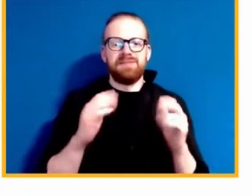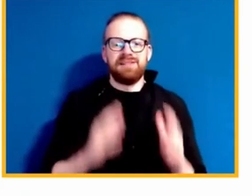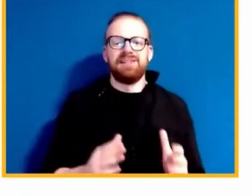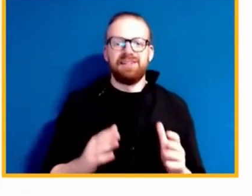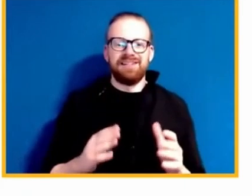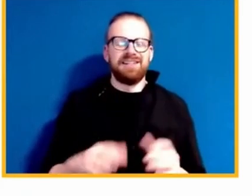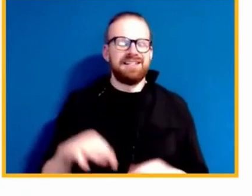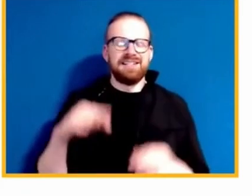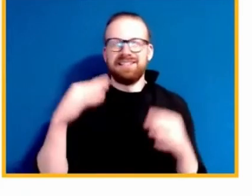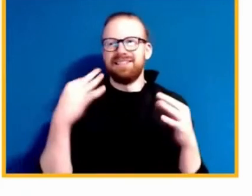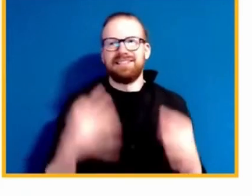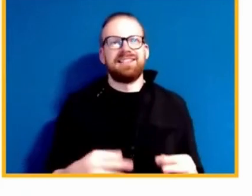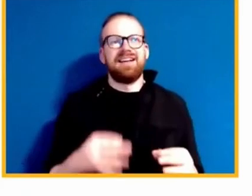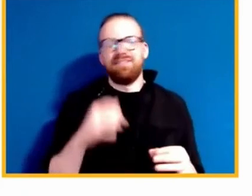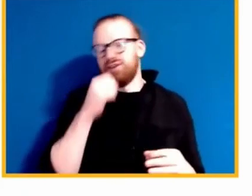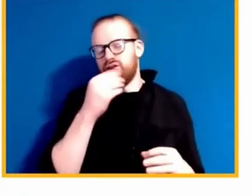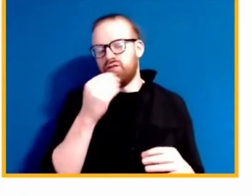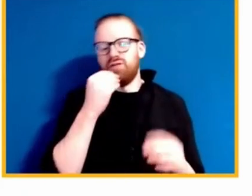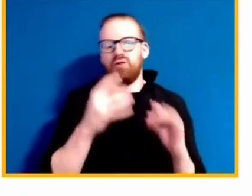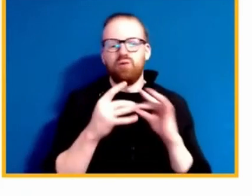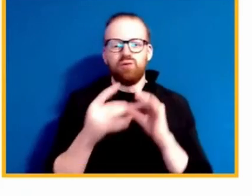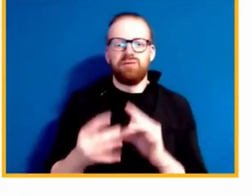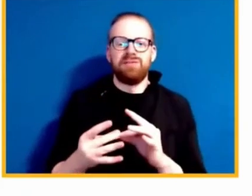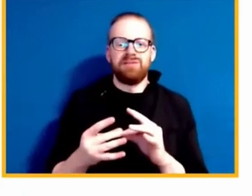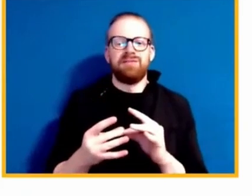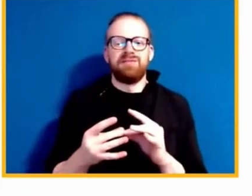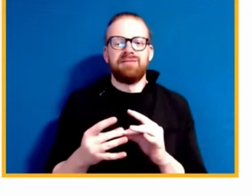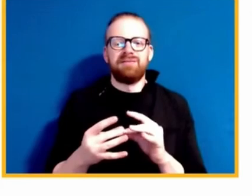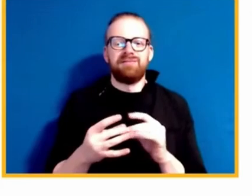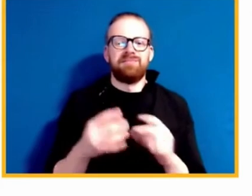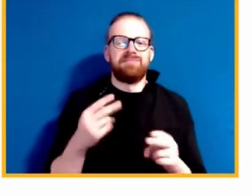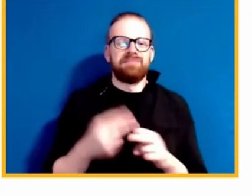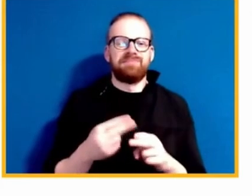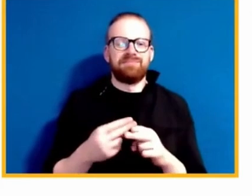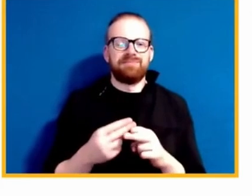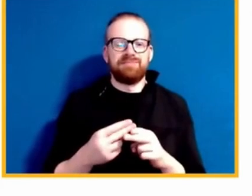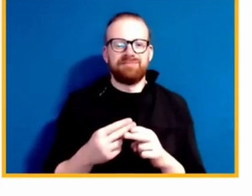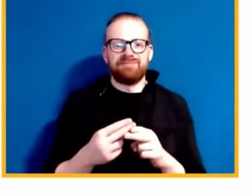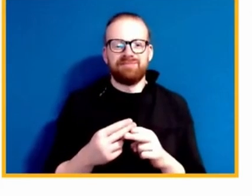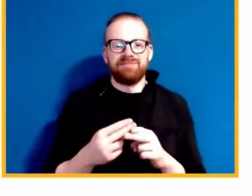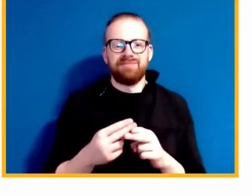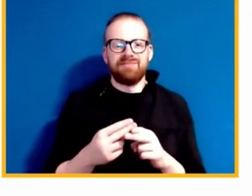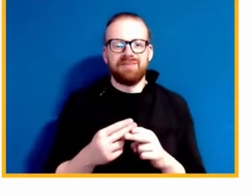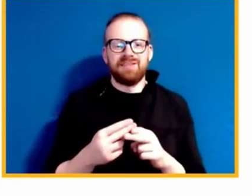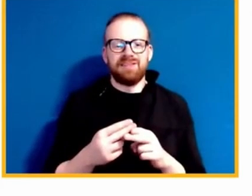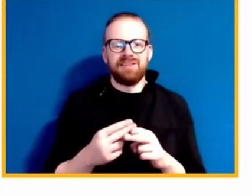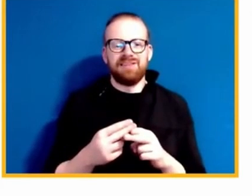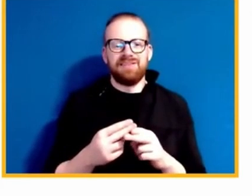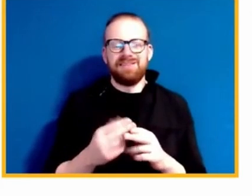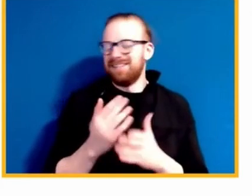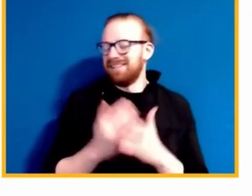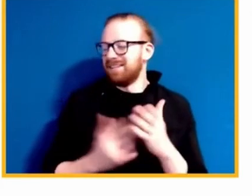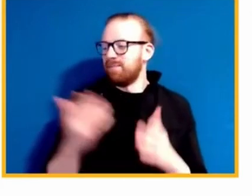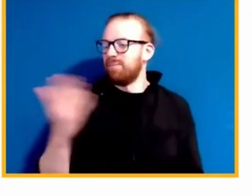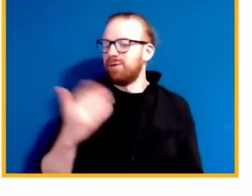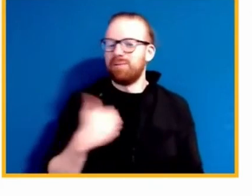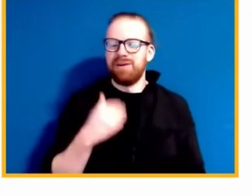definitely not food related in terms of their name. I really, just somebody out there get me some food or something. I need to call